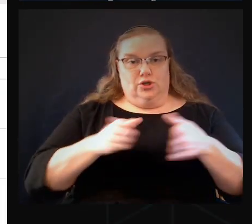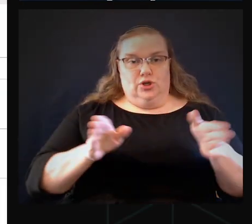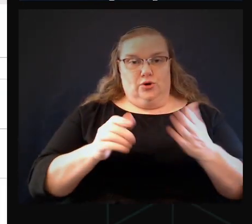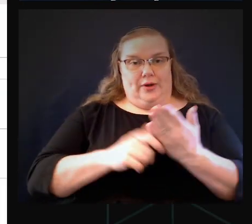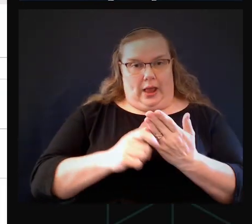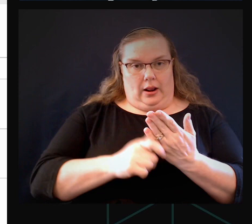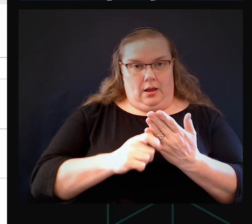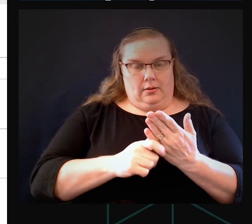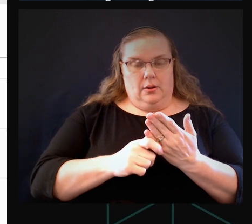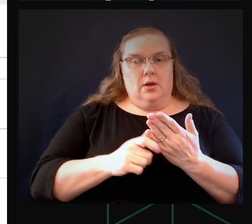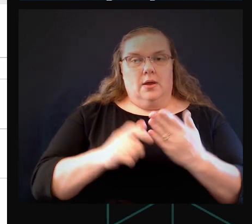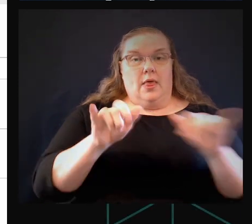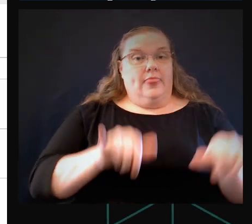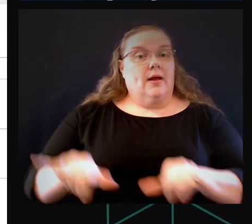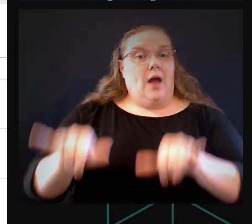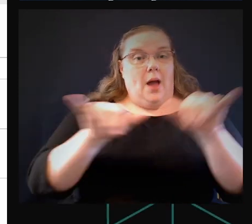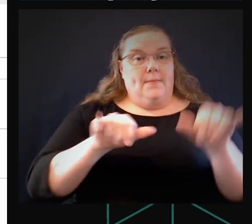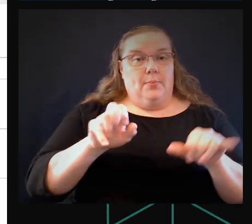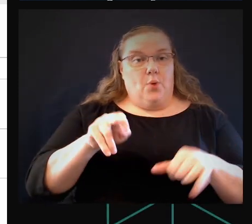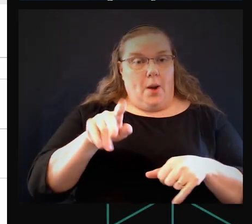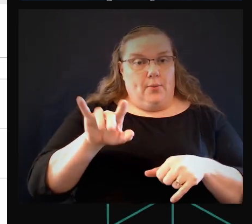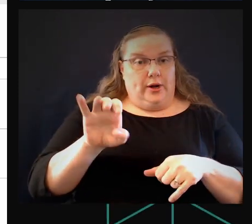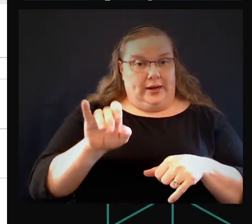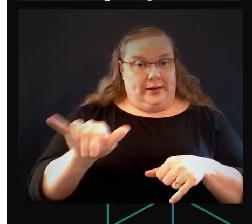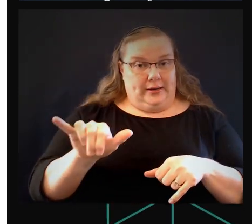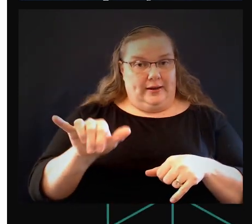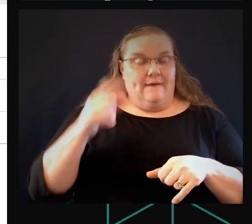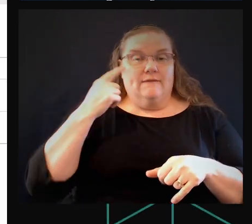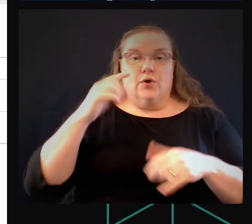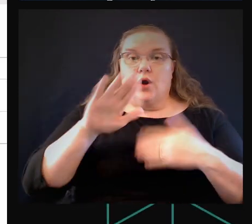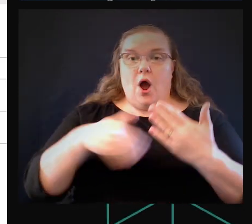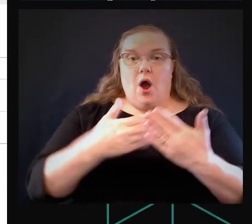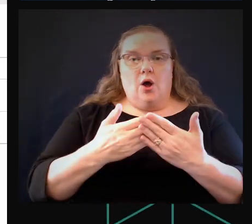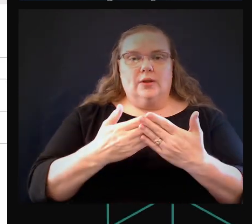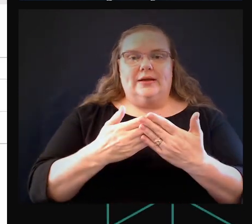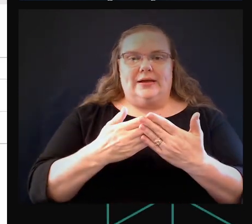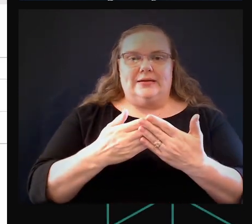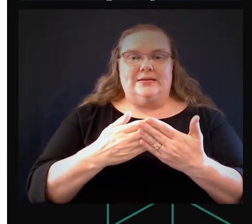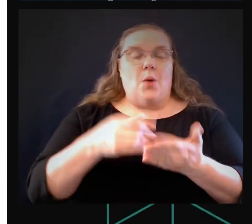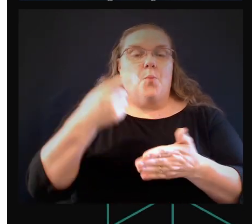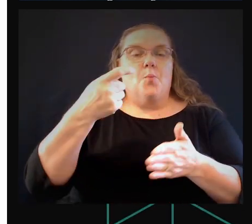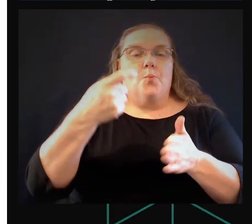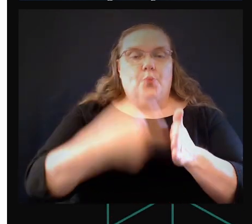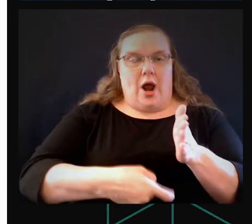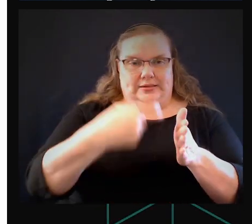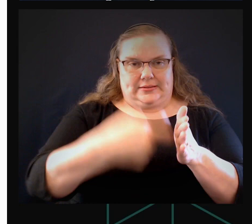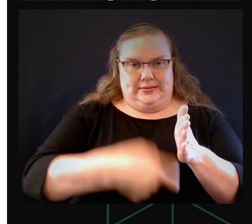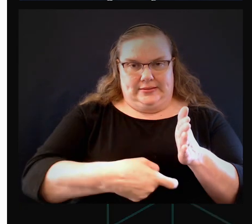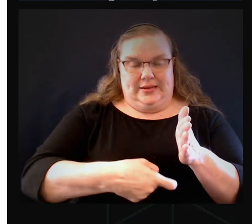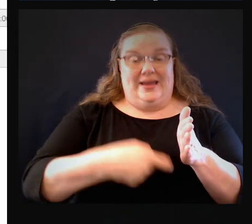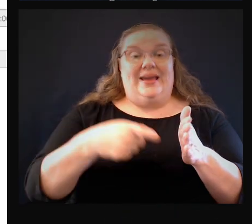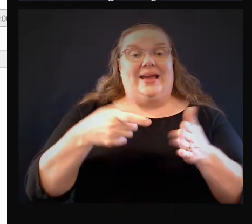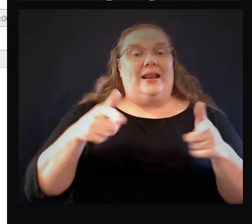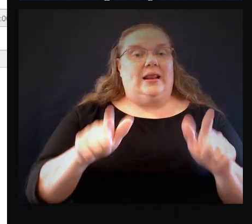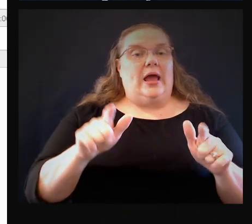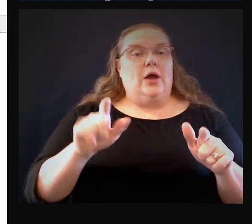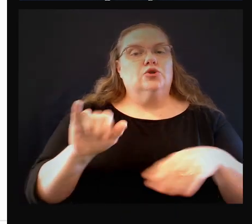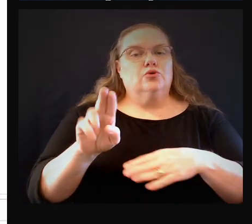one common property for all the item types is Price. This functionality allows you to set other items or currency